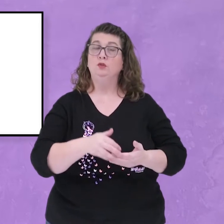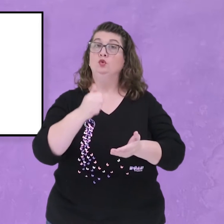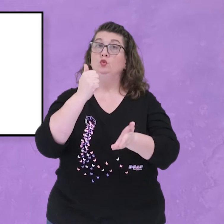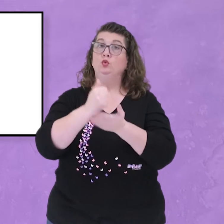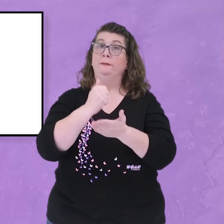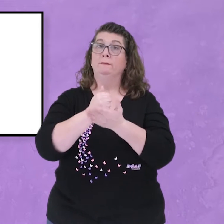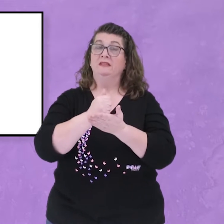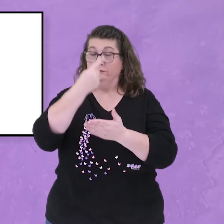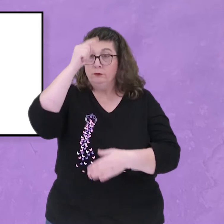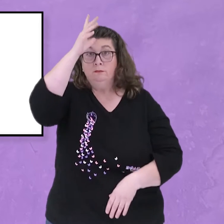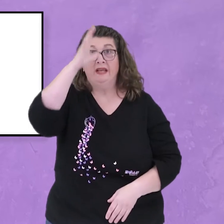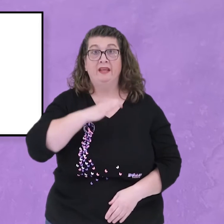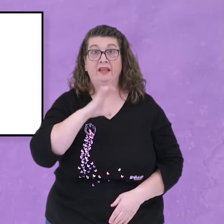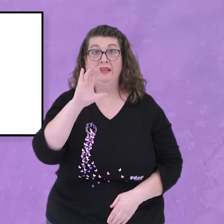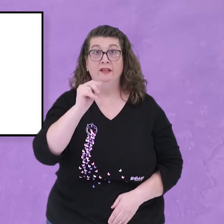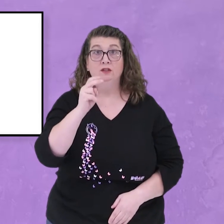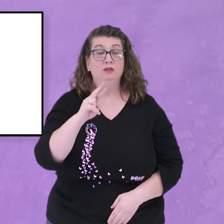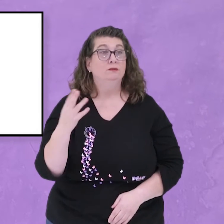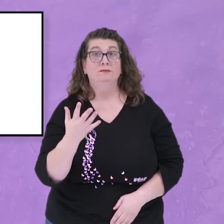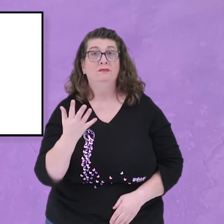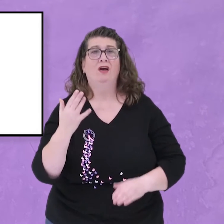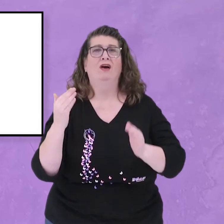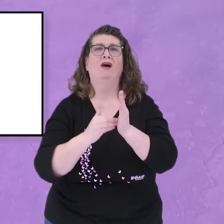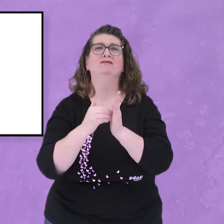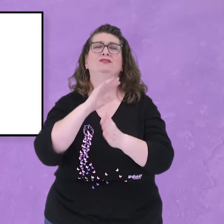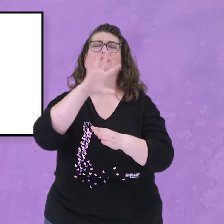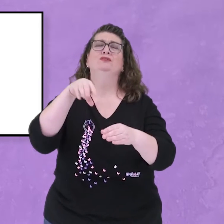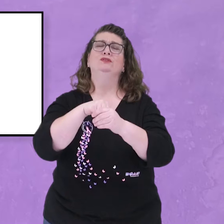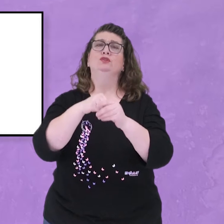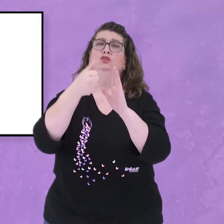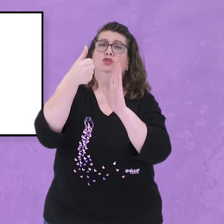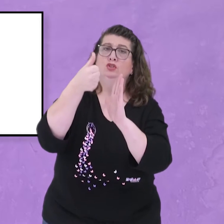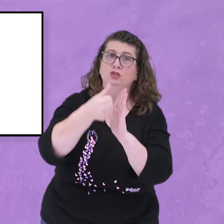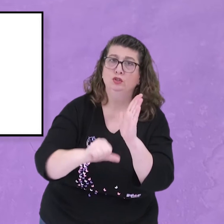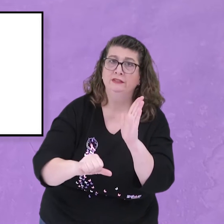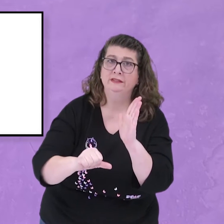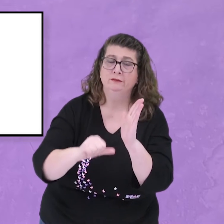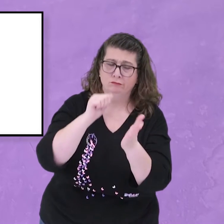Treatment for men’s cancer often includes surgery,